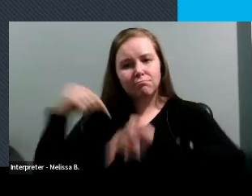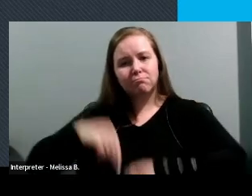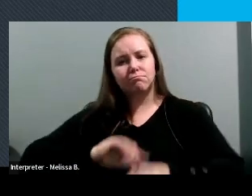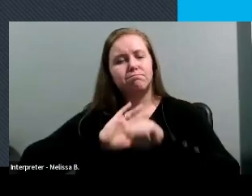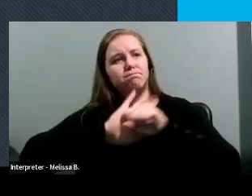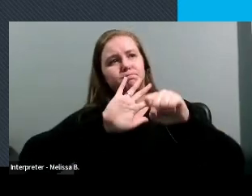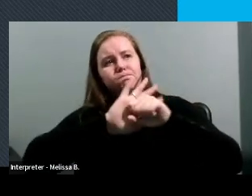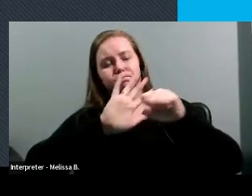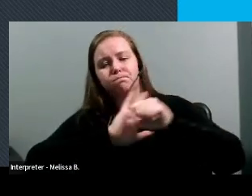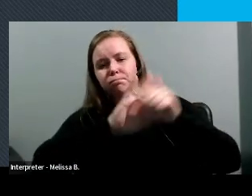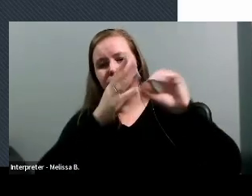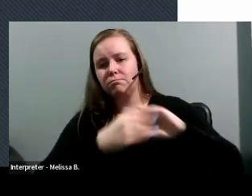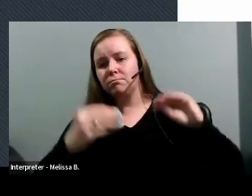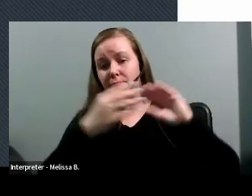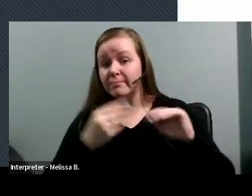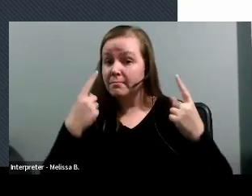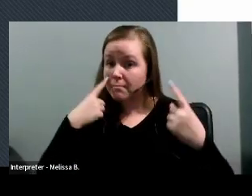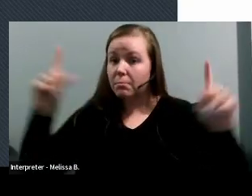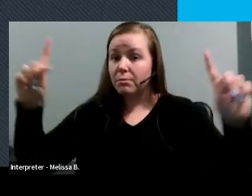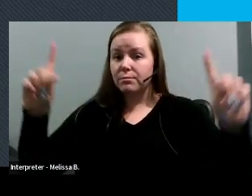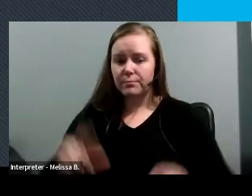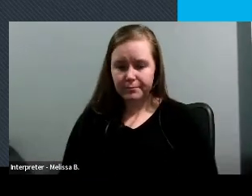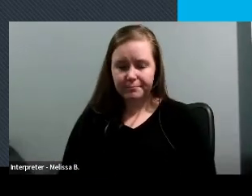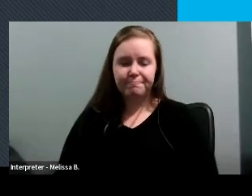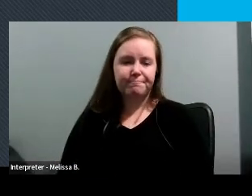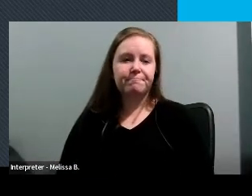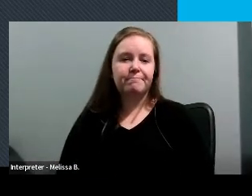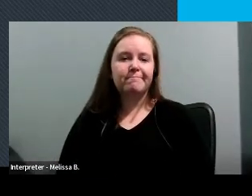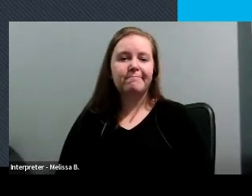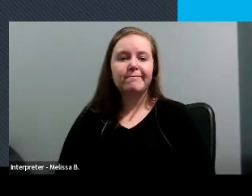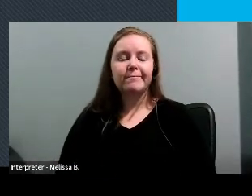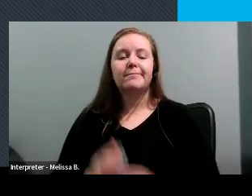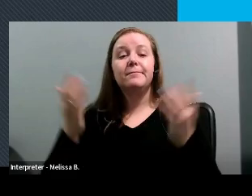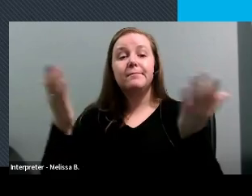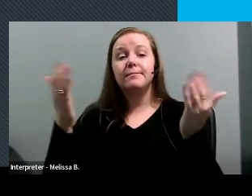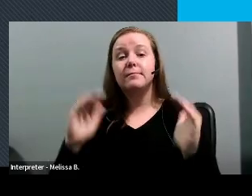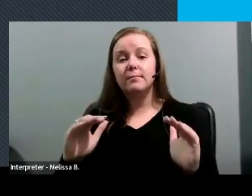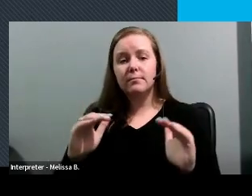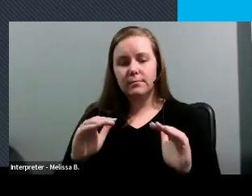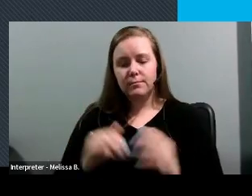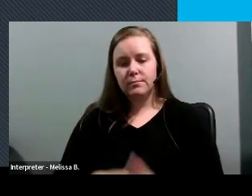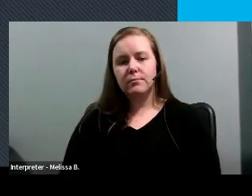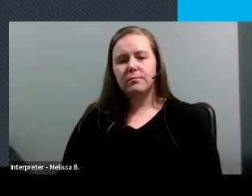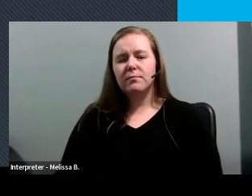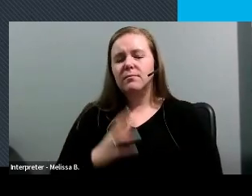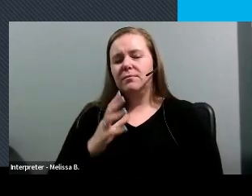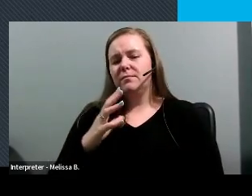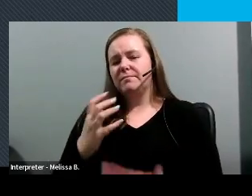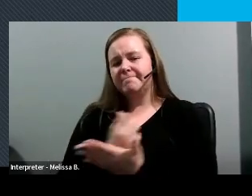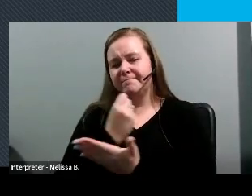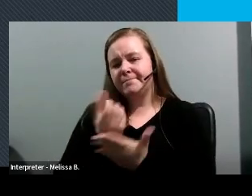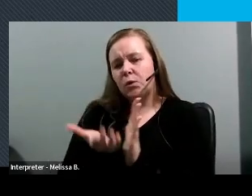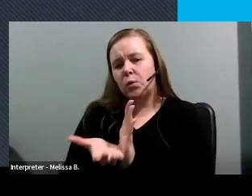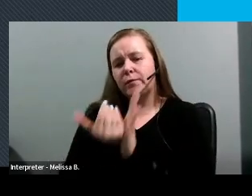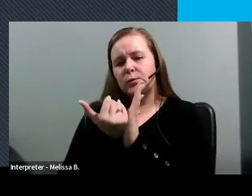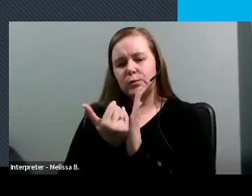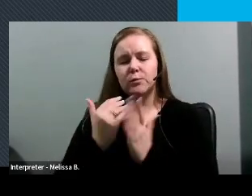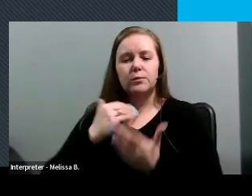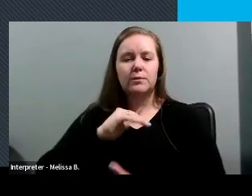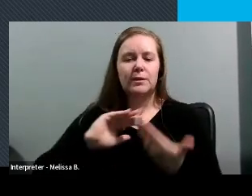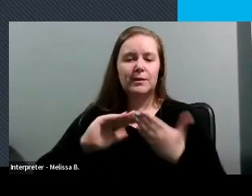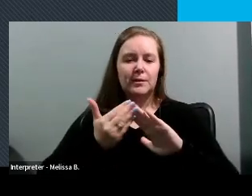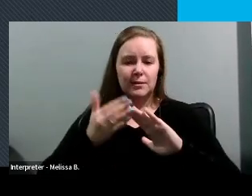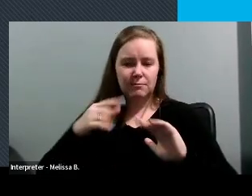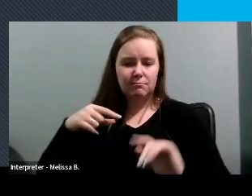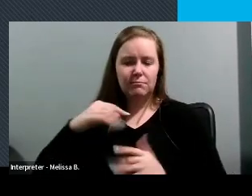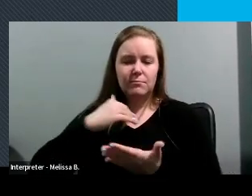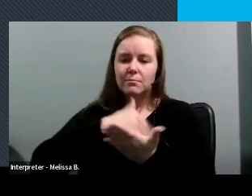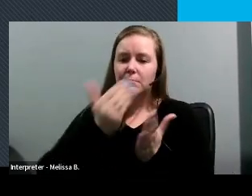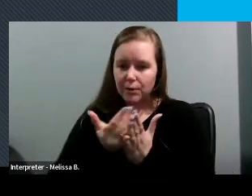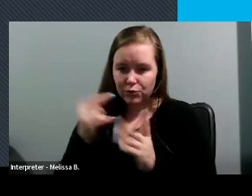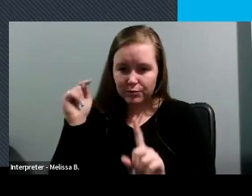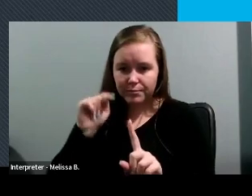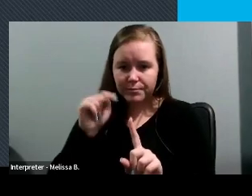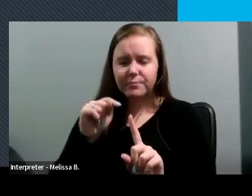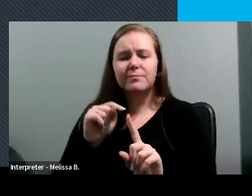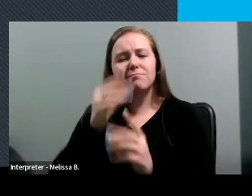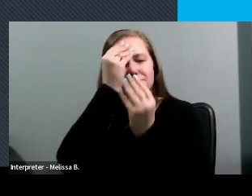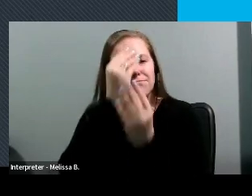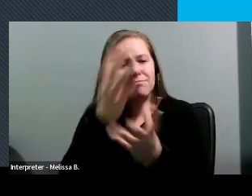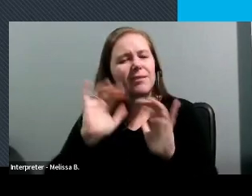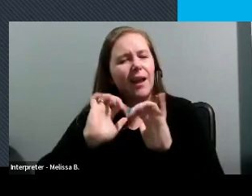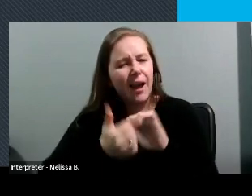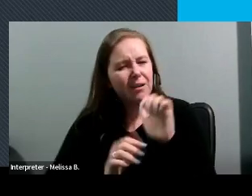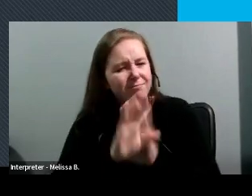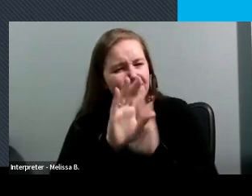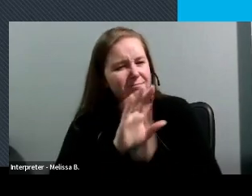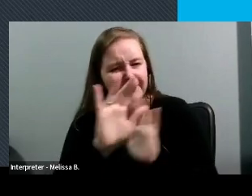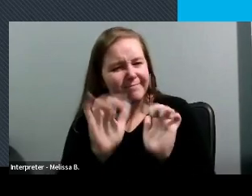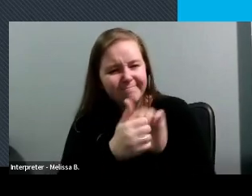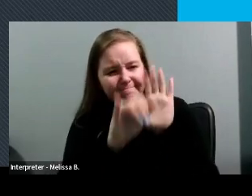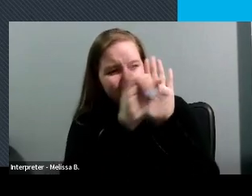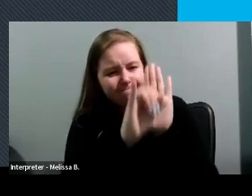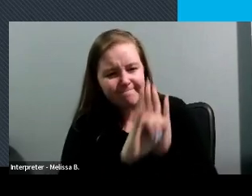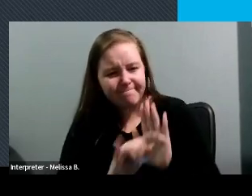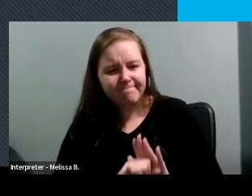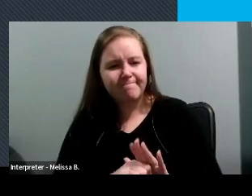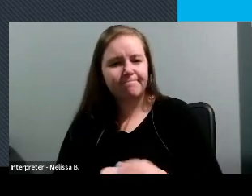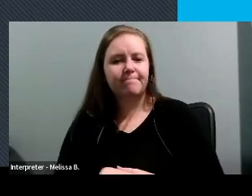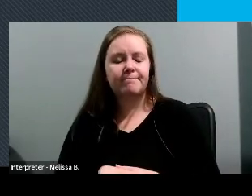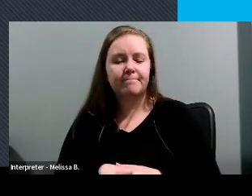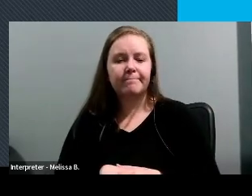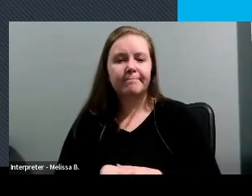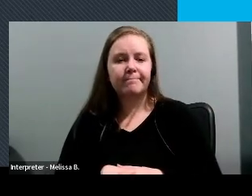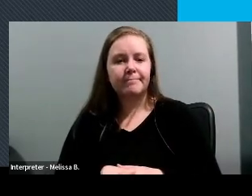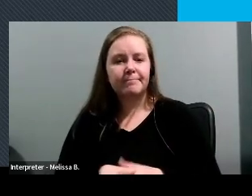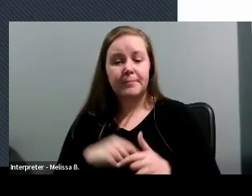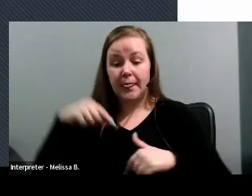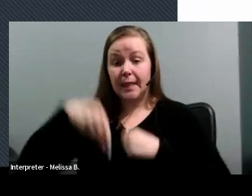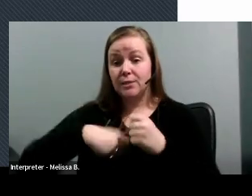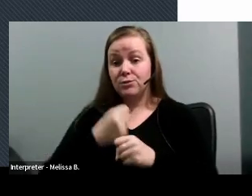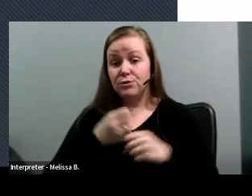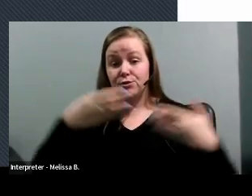Melissa Wong (she/her), SPT: And so, oops, sorry. So I'm going to talk… I'll give you a little bit of an overview of the city budget, and give you a sense of how it's developed, and, and what's in this year's city budget.